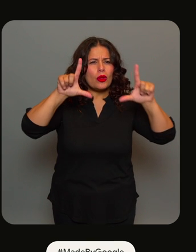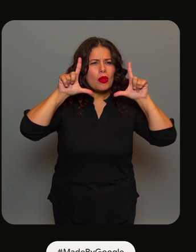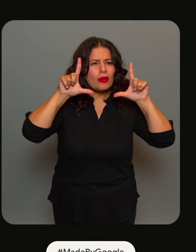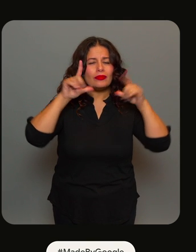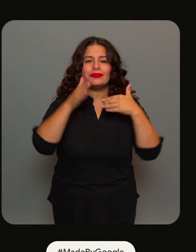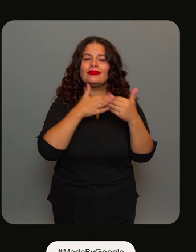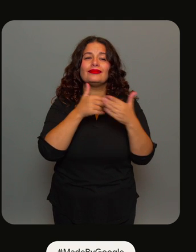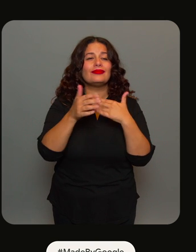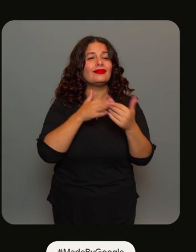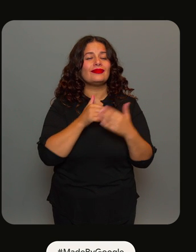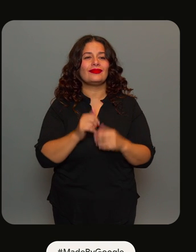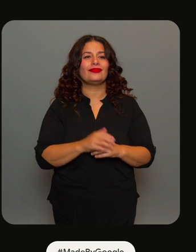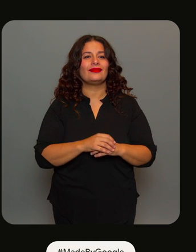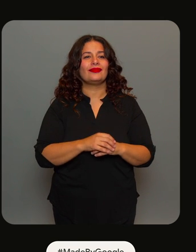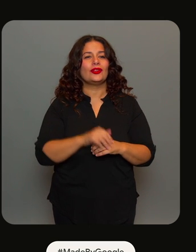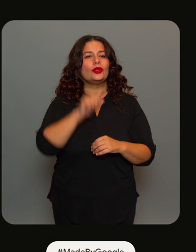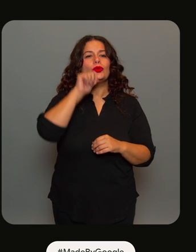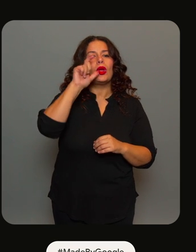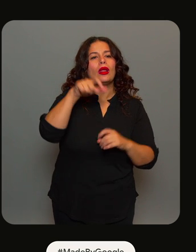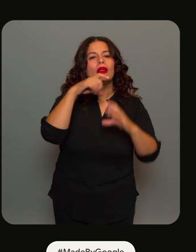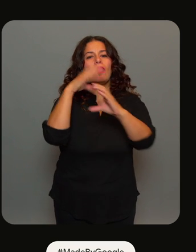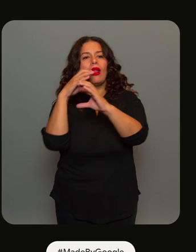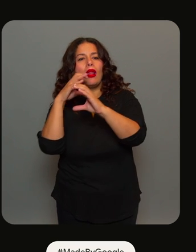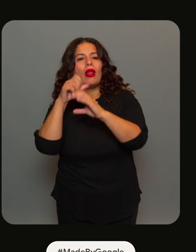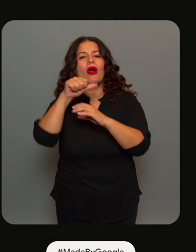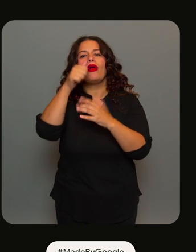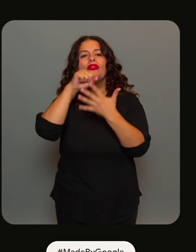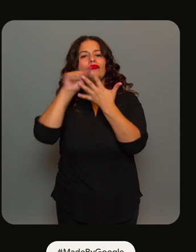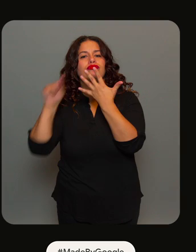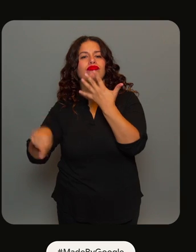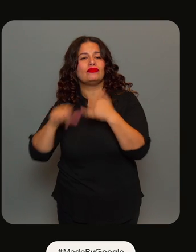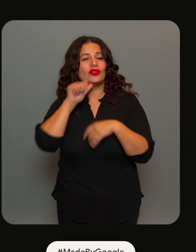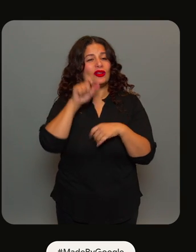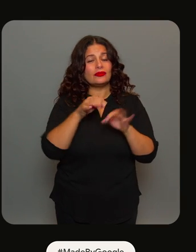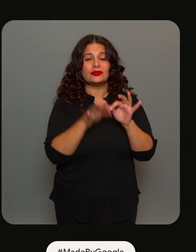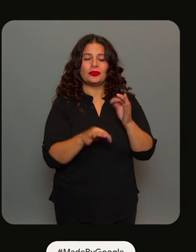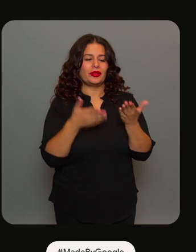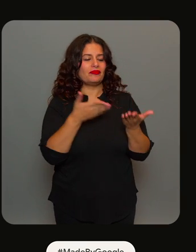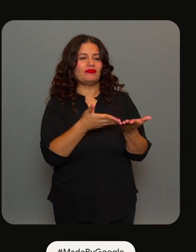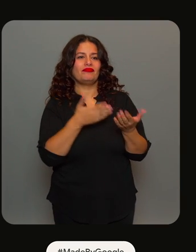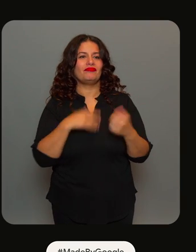No DSLR or external lenses required.